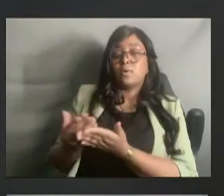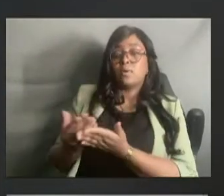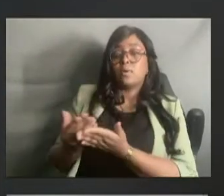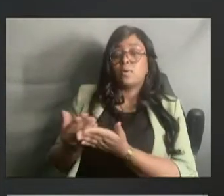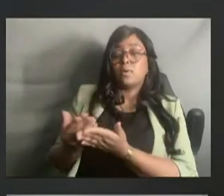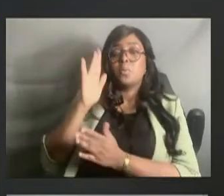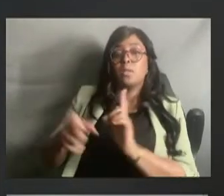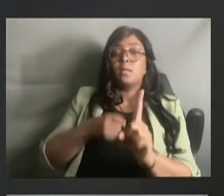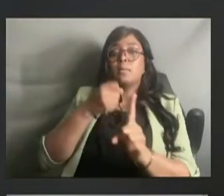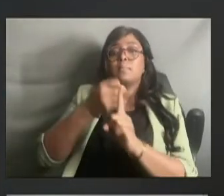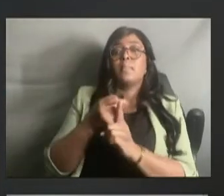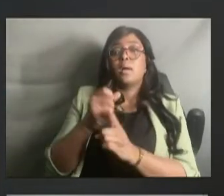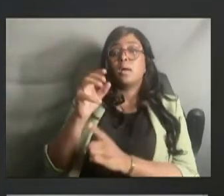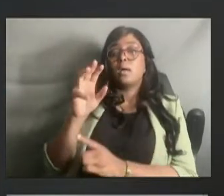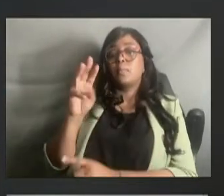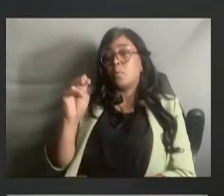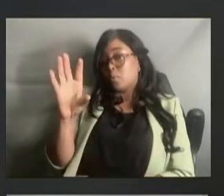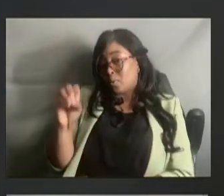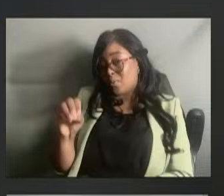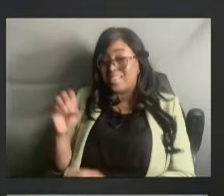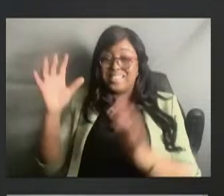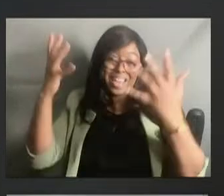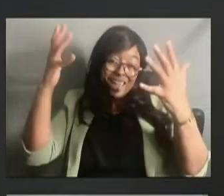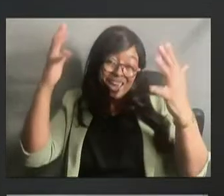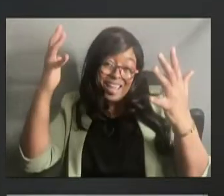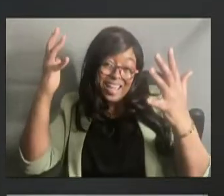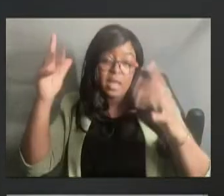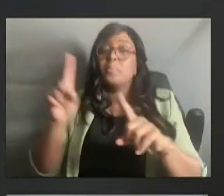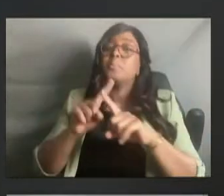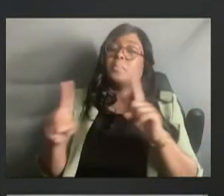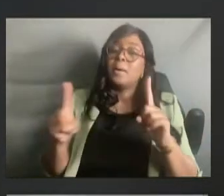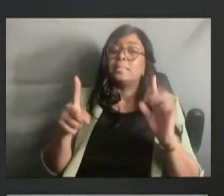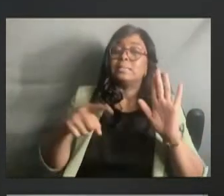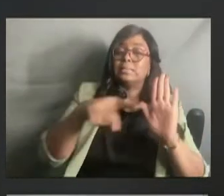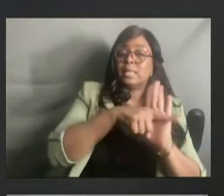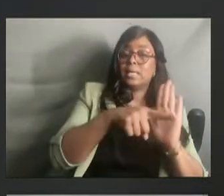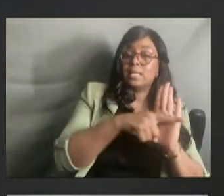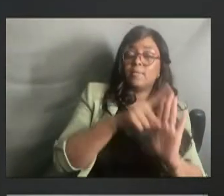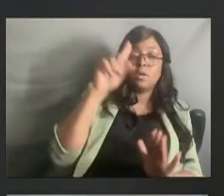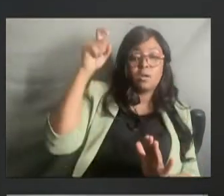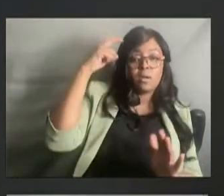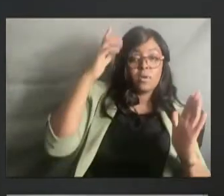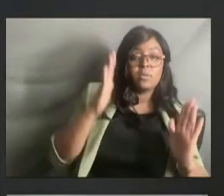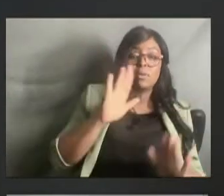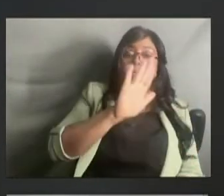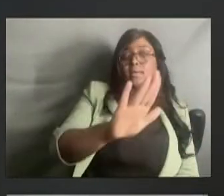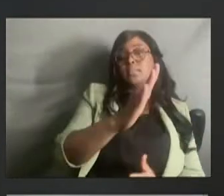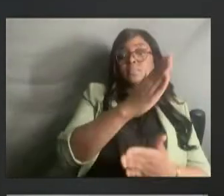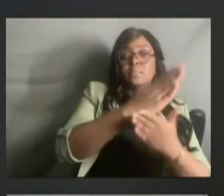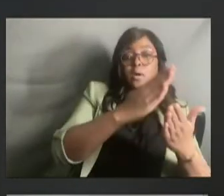has actually proposed more state revenue that would impact